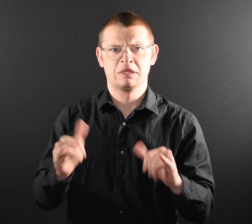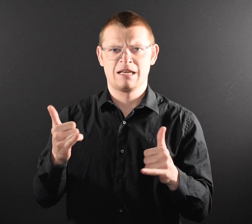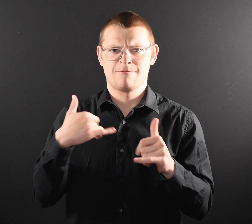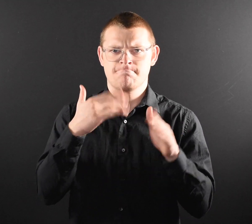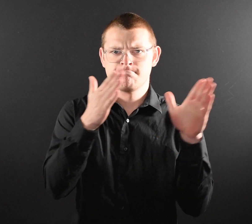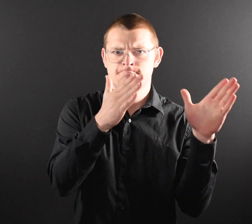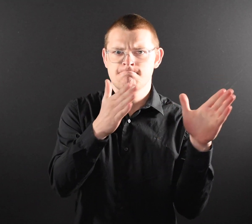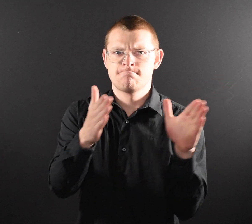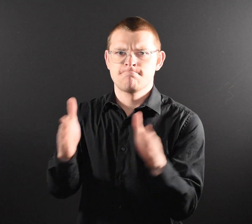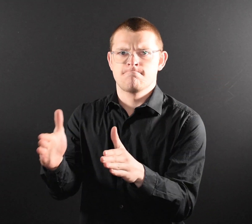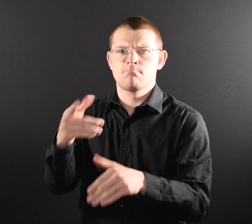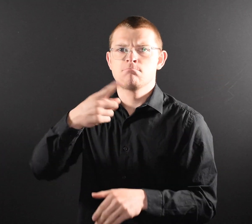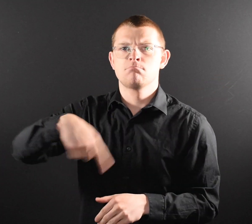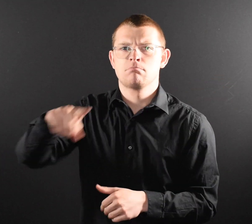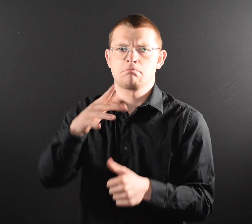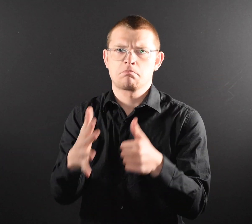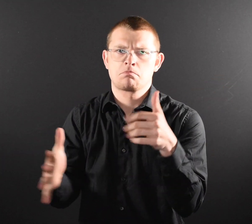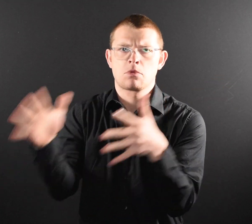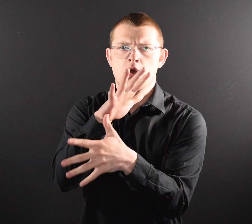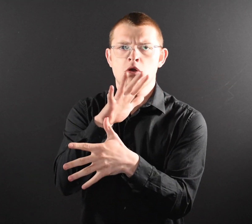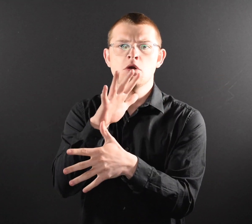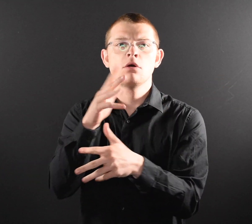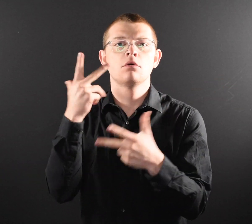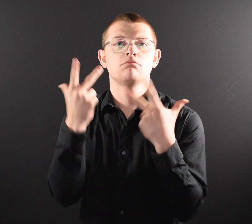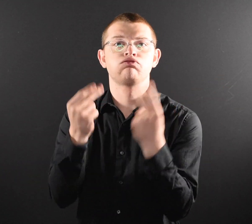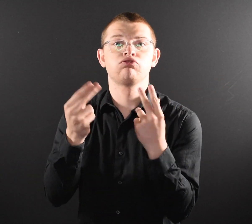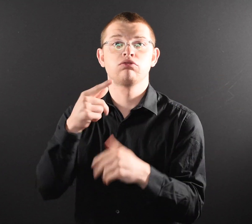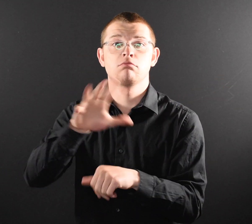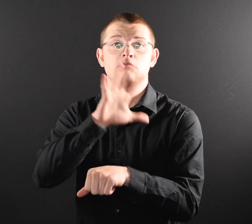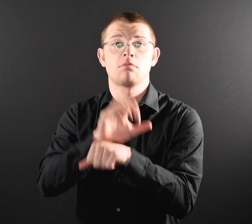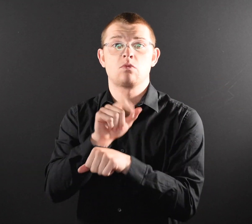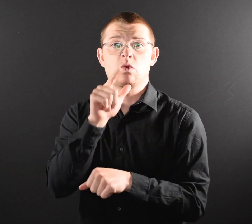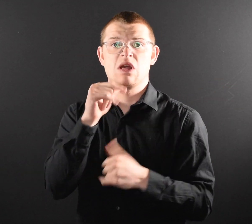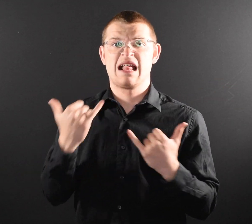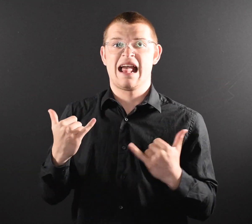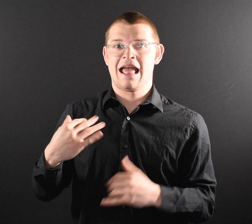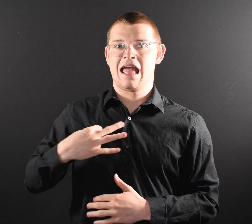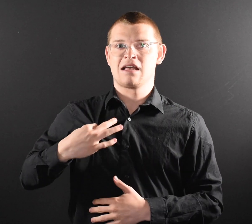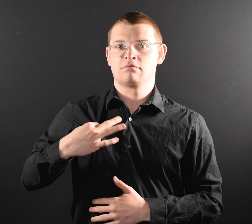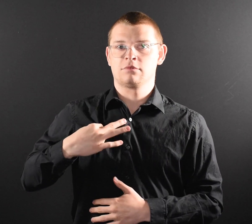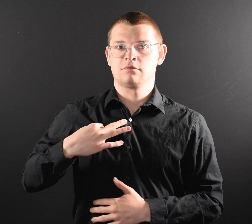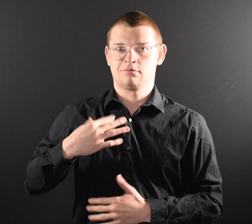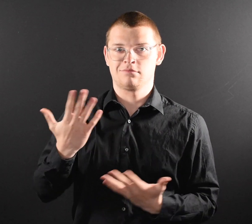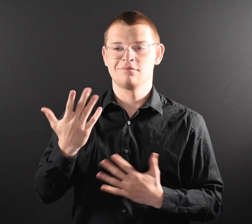we are directing providers to prioritize vaccine appointments for those who are currently eligible,